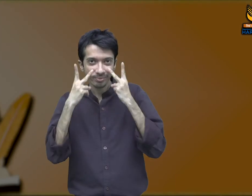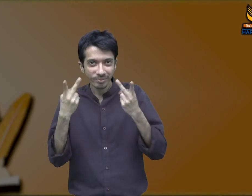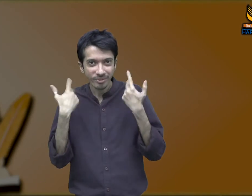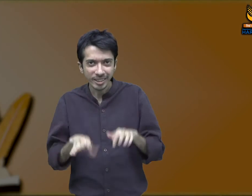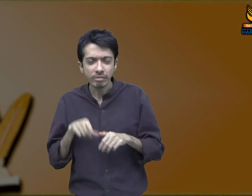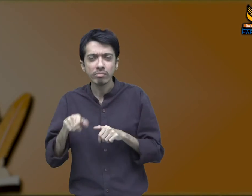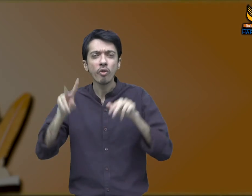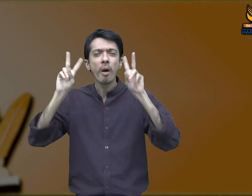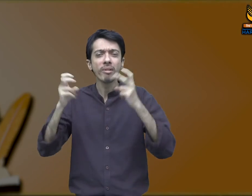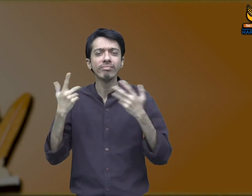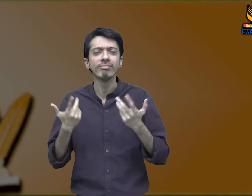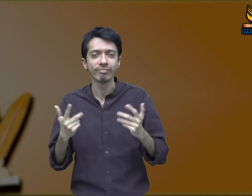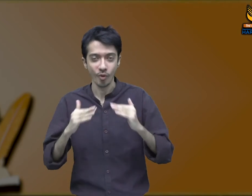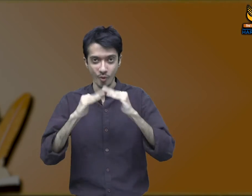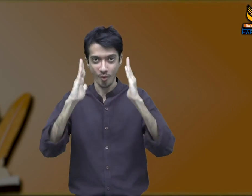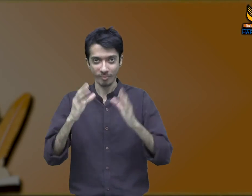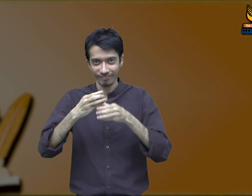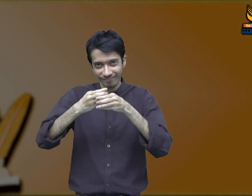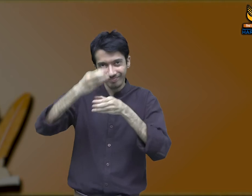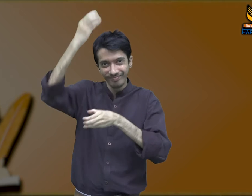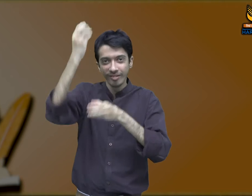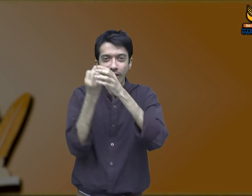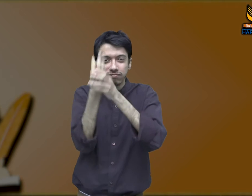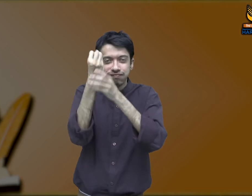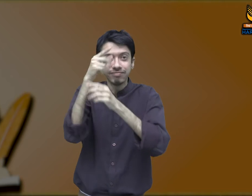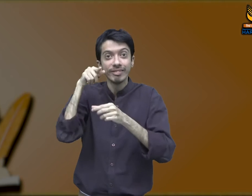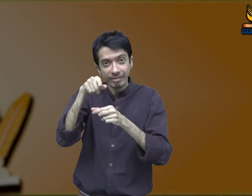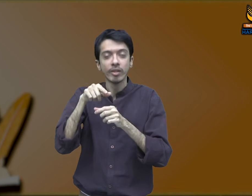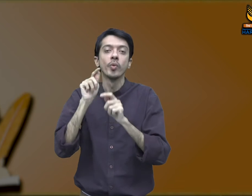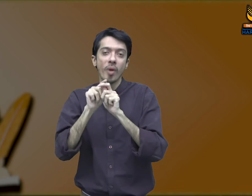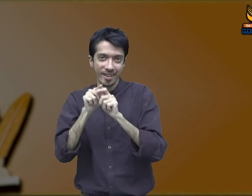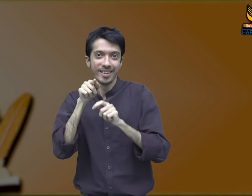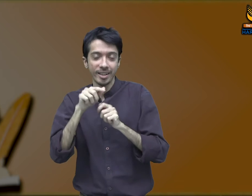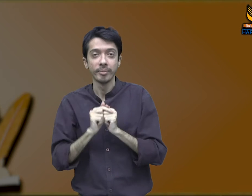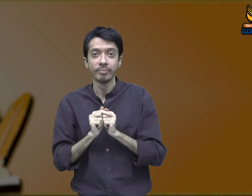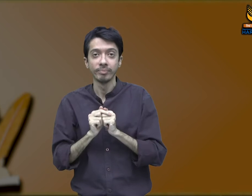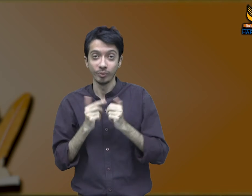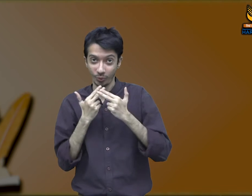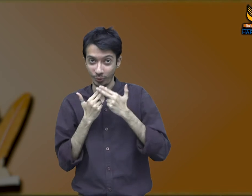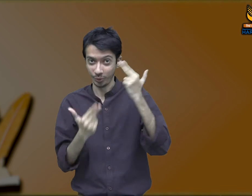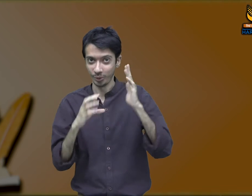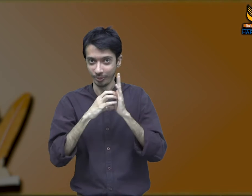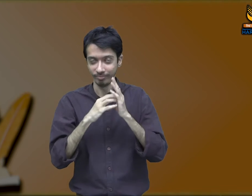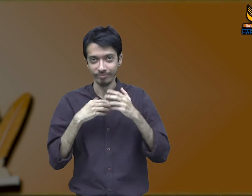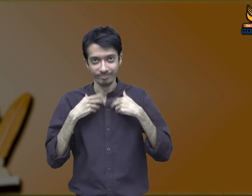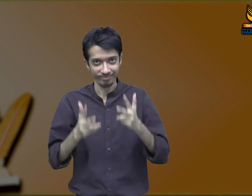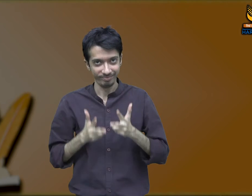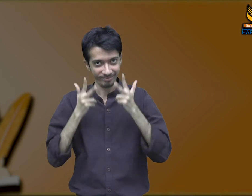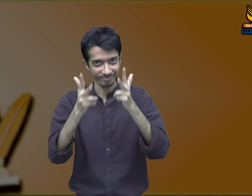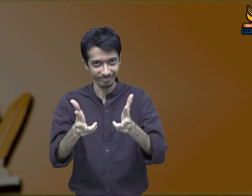Did you see that? The topic of the story is chimney sweepers. Now, I'll tell you the story.